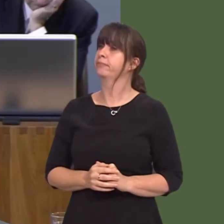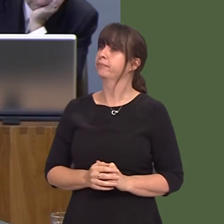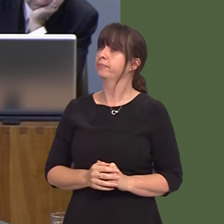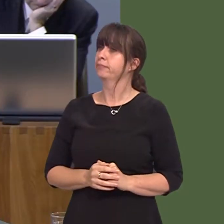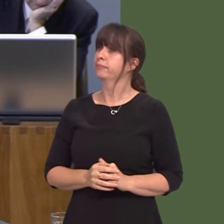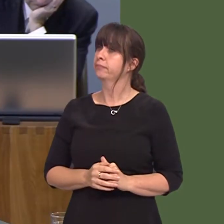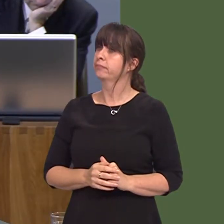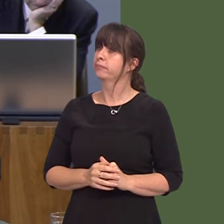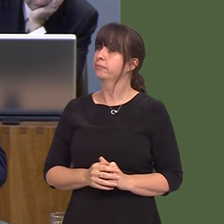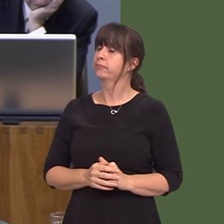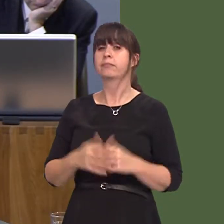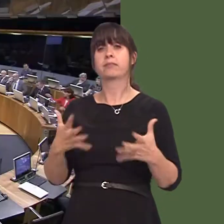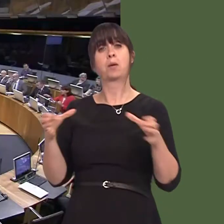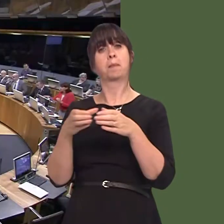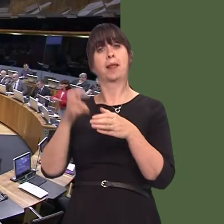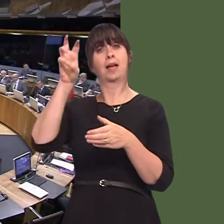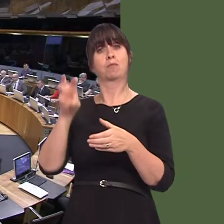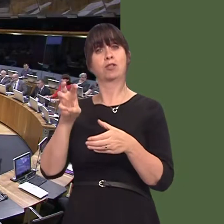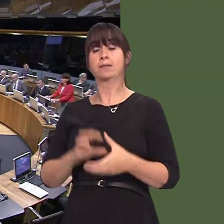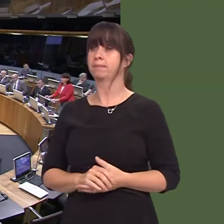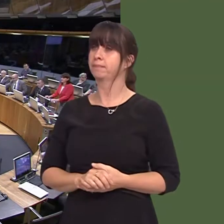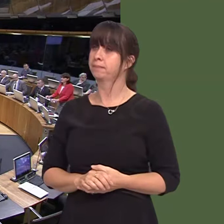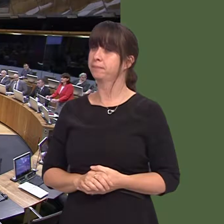Y Llywydd / The Llywydd: The Plaid Cymru leader, Leanne Wood. Leanne Wood: Diolch, Llywydd.